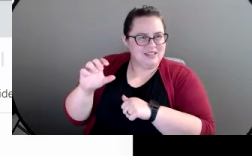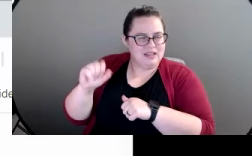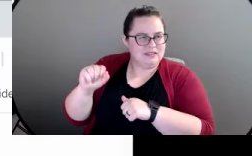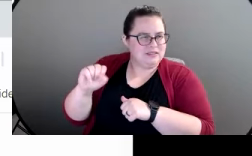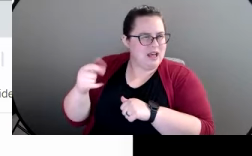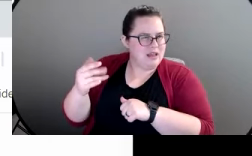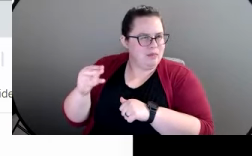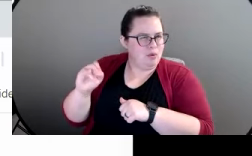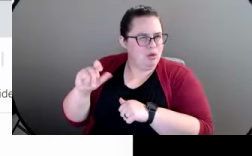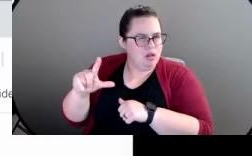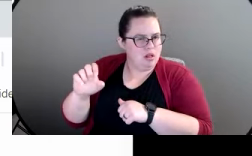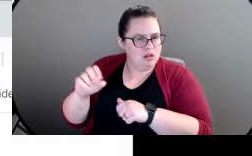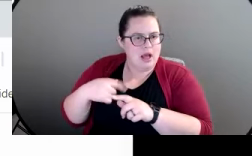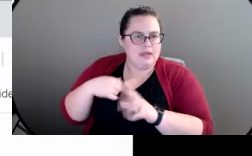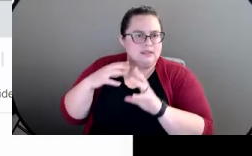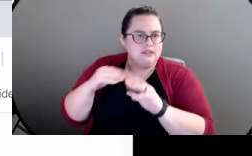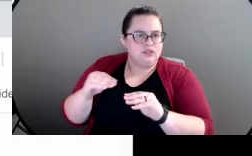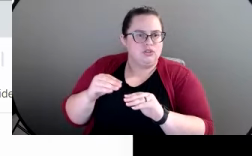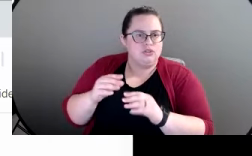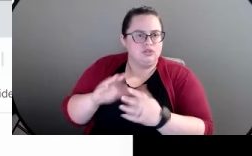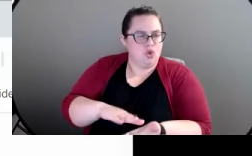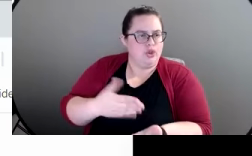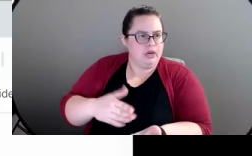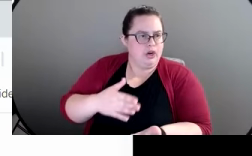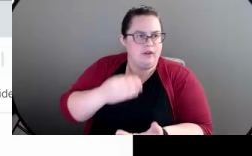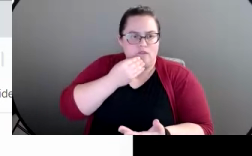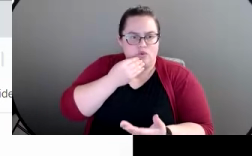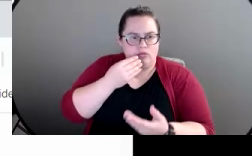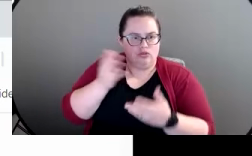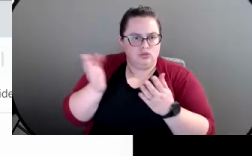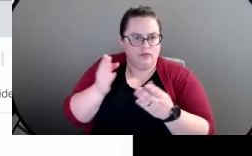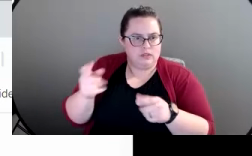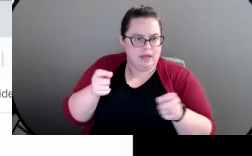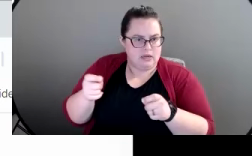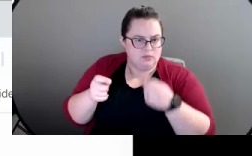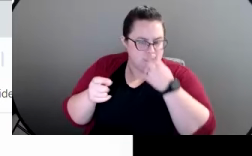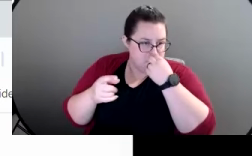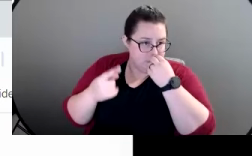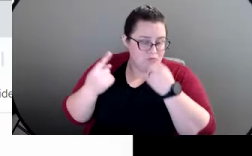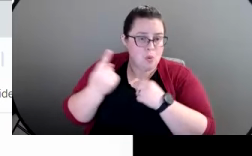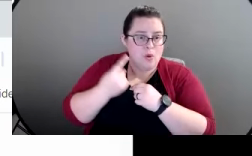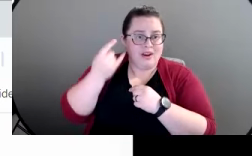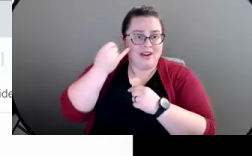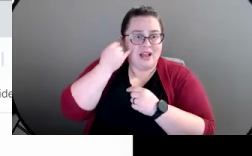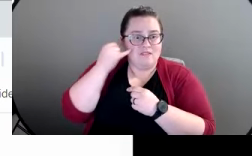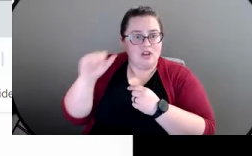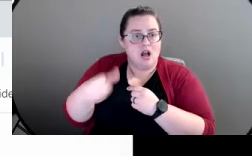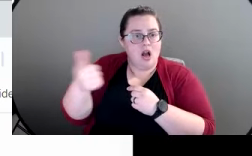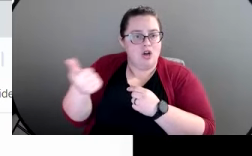I teach culinary food service management, by the way. I was wondering if there is any other resources for finding homework